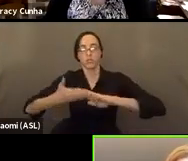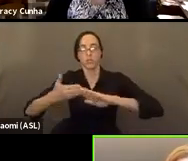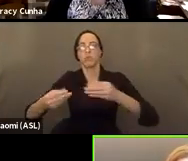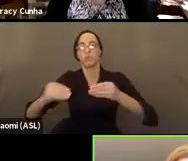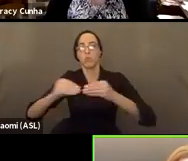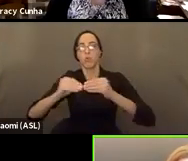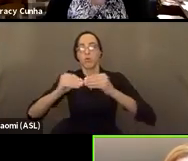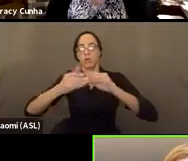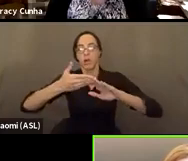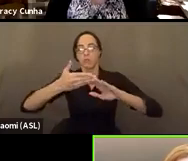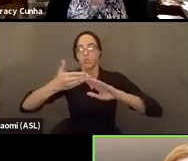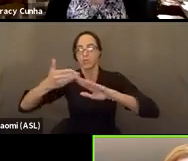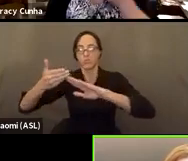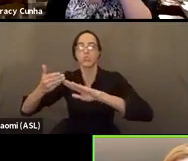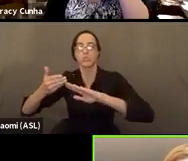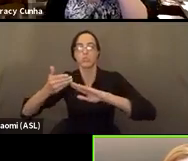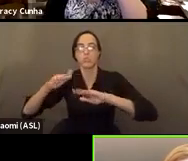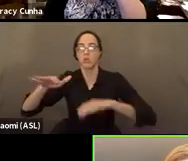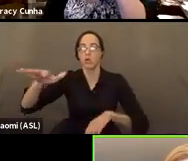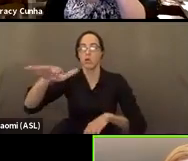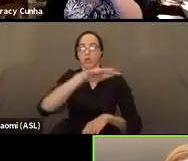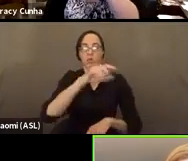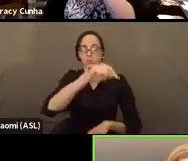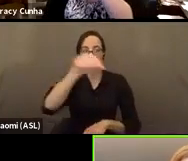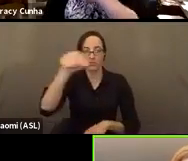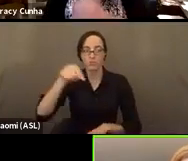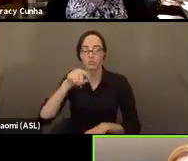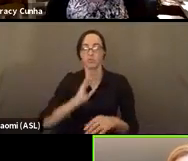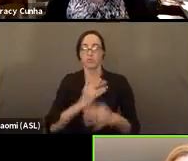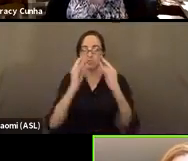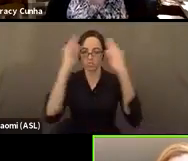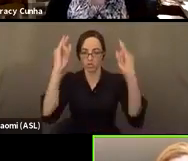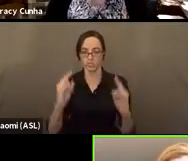so we can provide some more of that specialized services so paul might